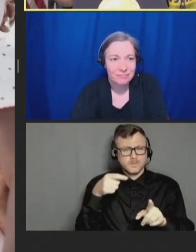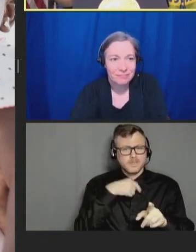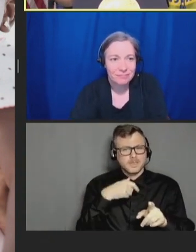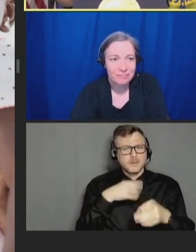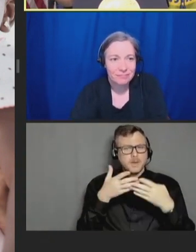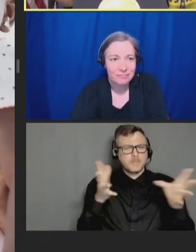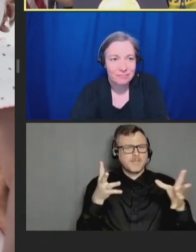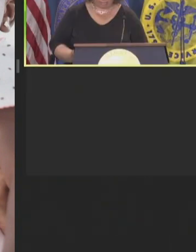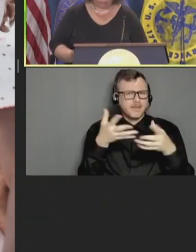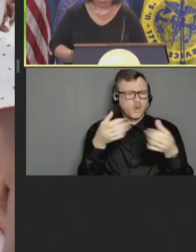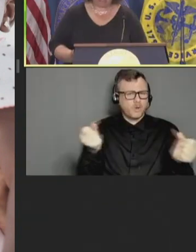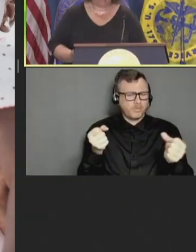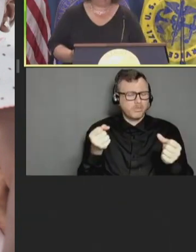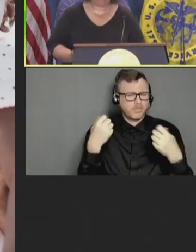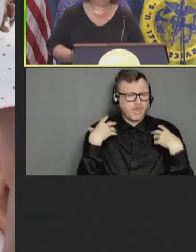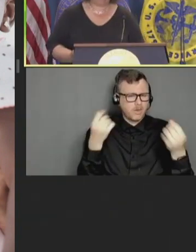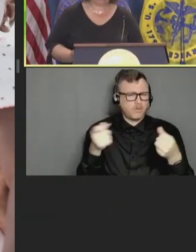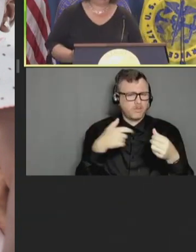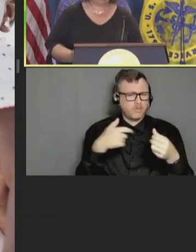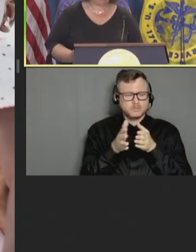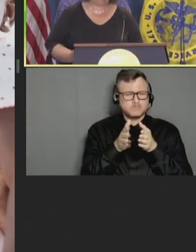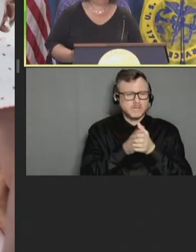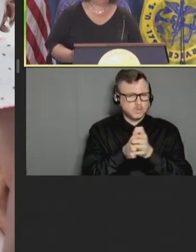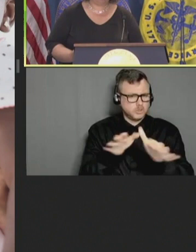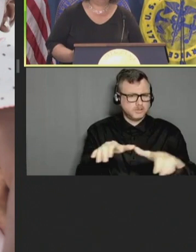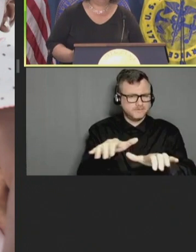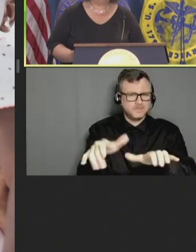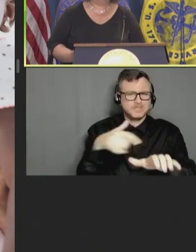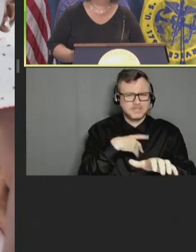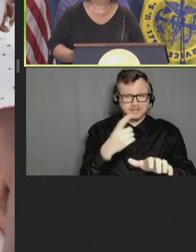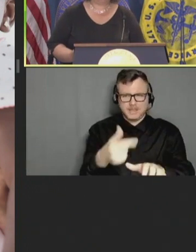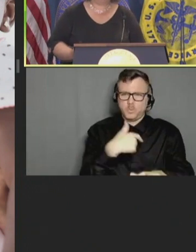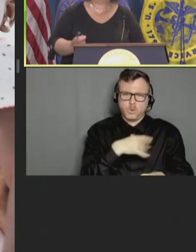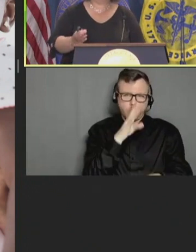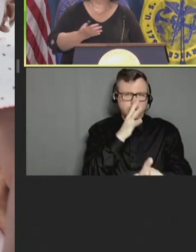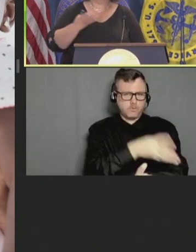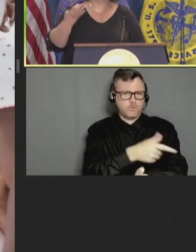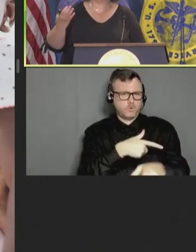It's difficult for health agencies now as they are moving forward to try and come